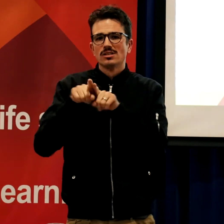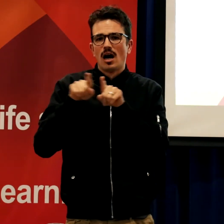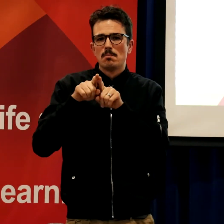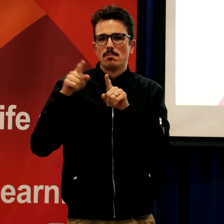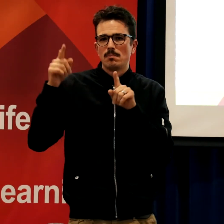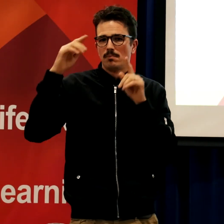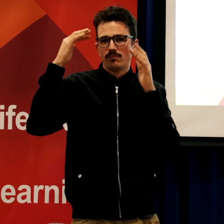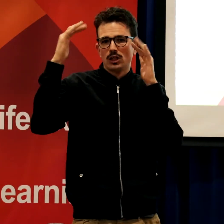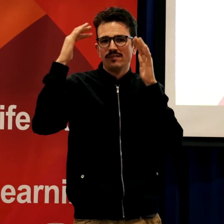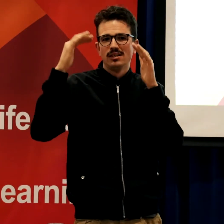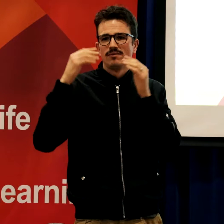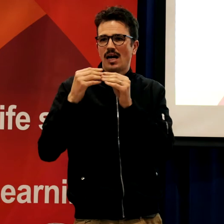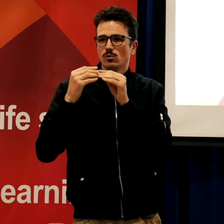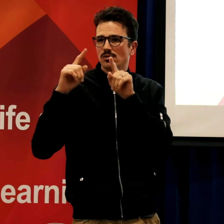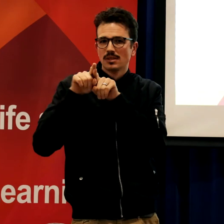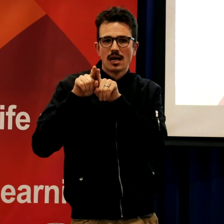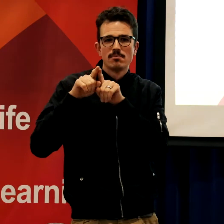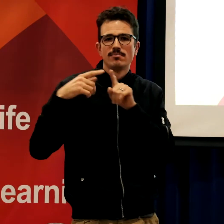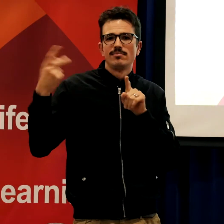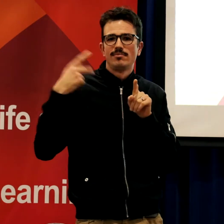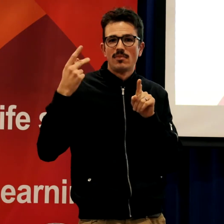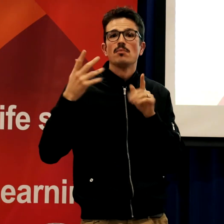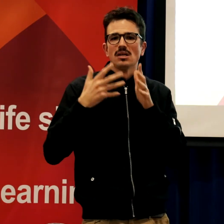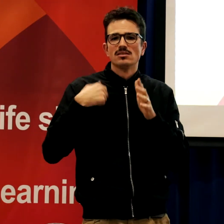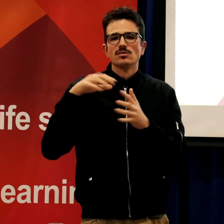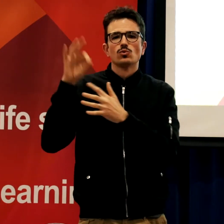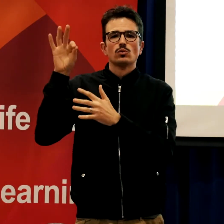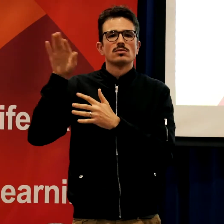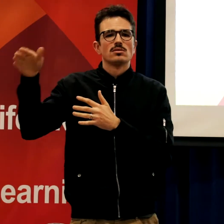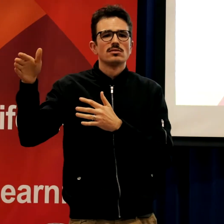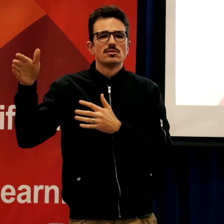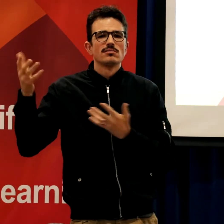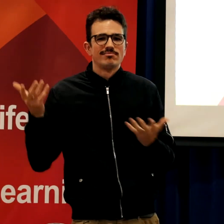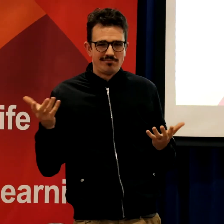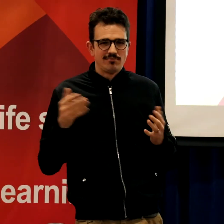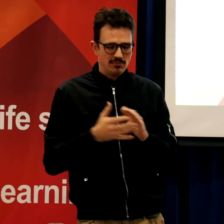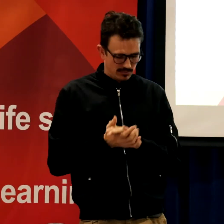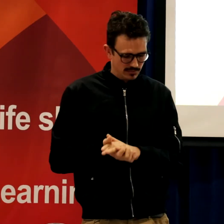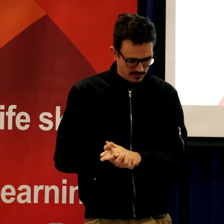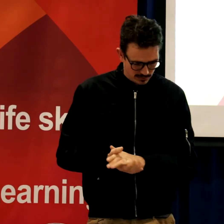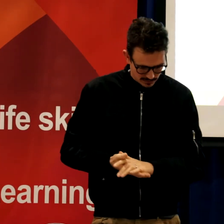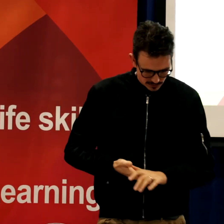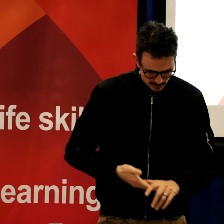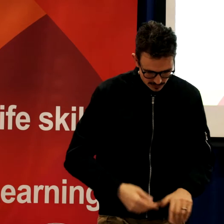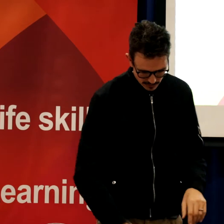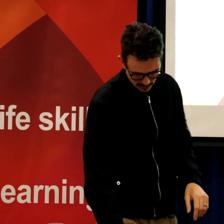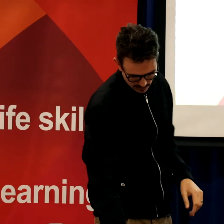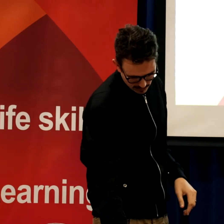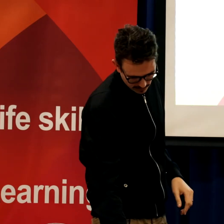And now, I look for other philosophies, other values that match mine, that mirror mine,